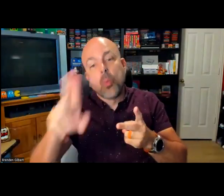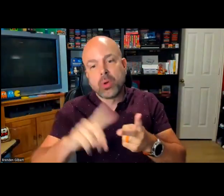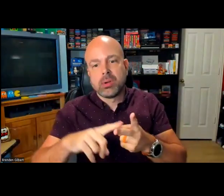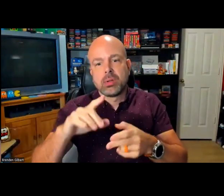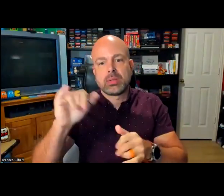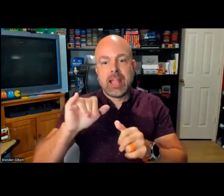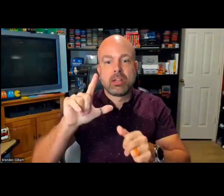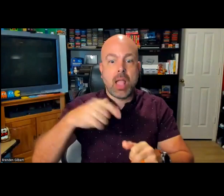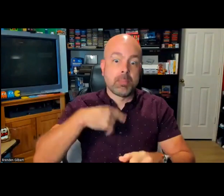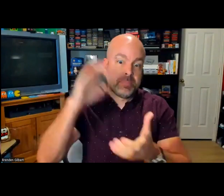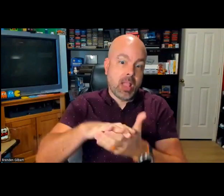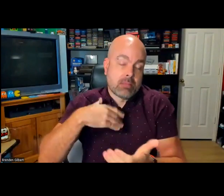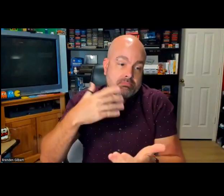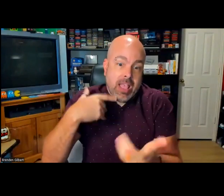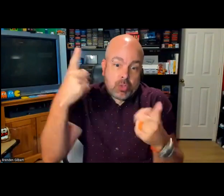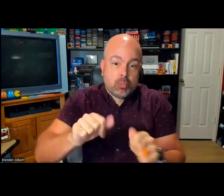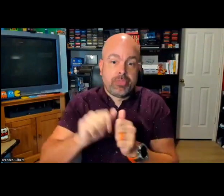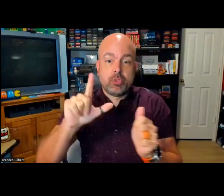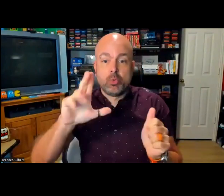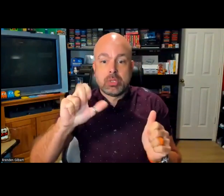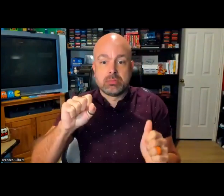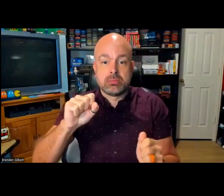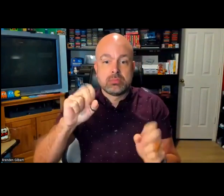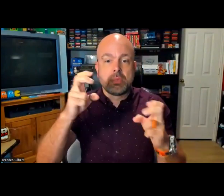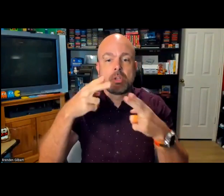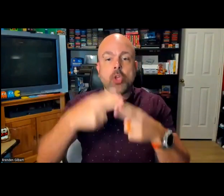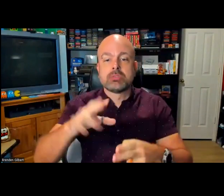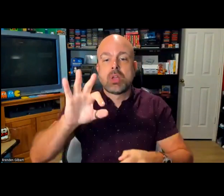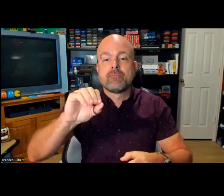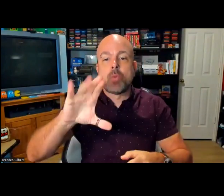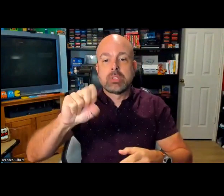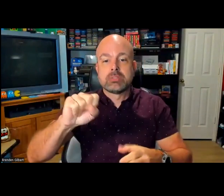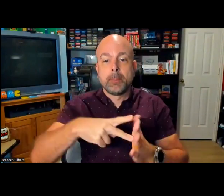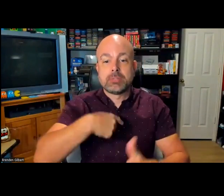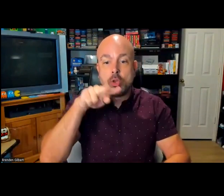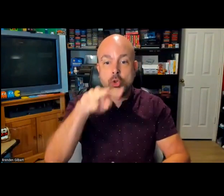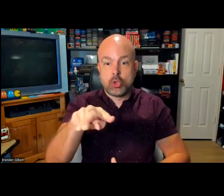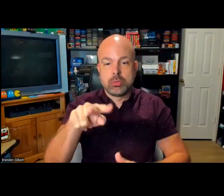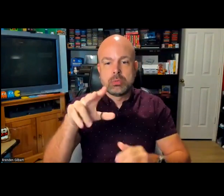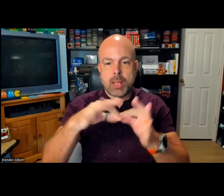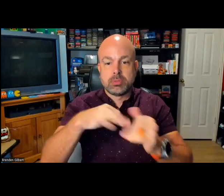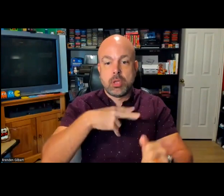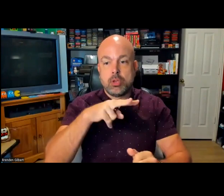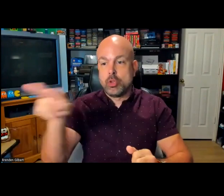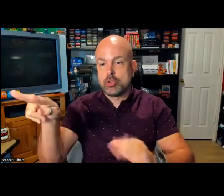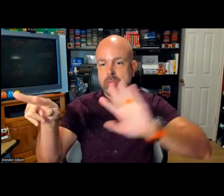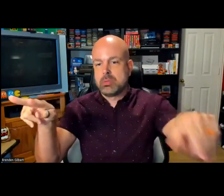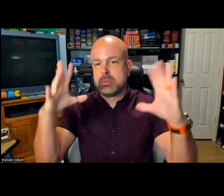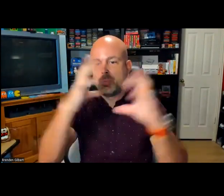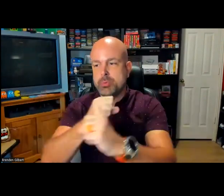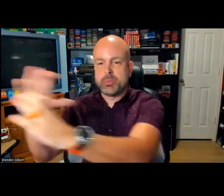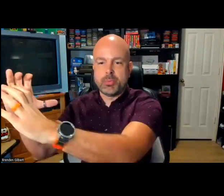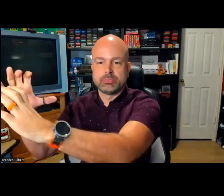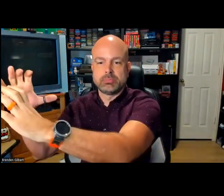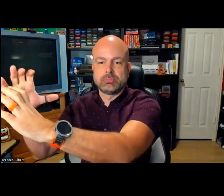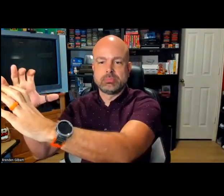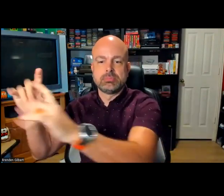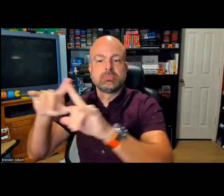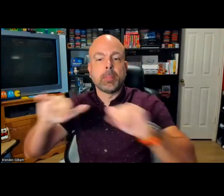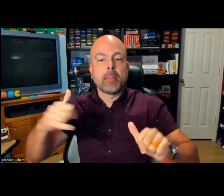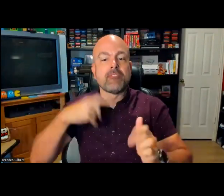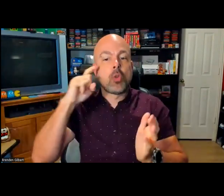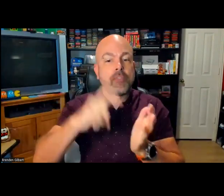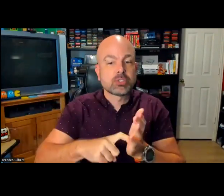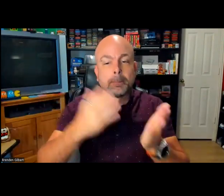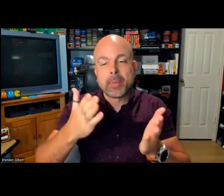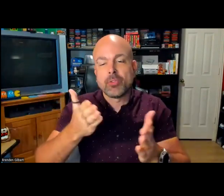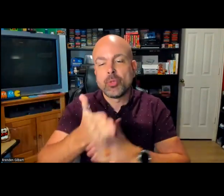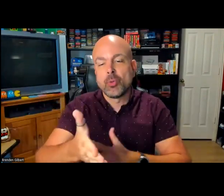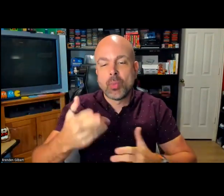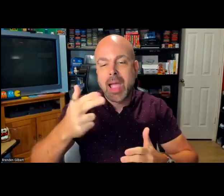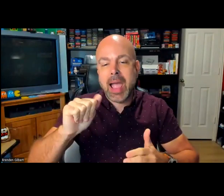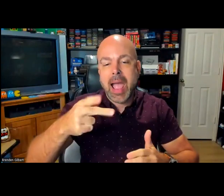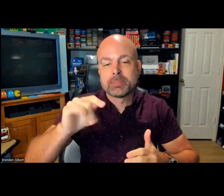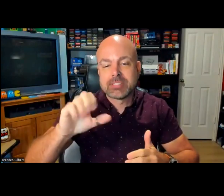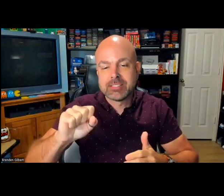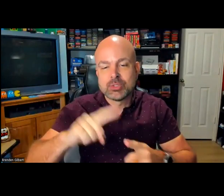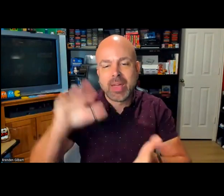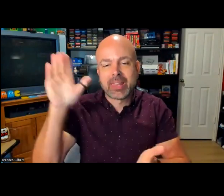a ball passed around to indicate the speaker. If it would involve